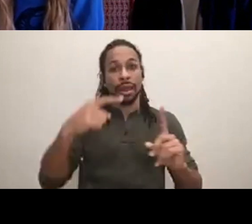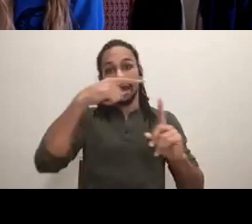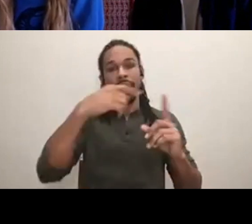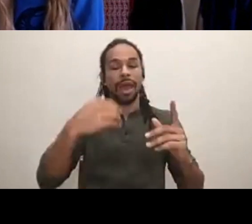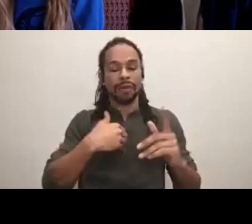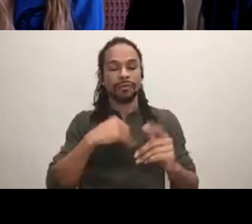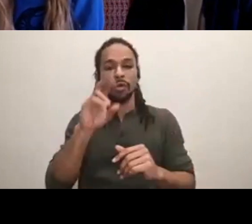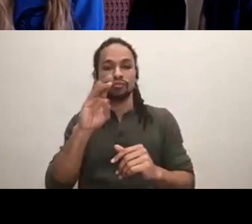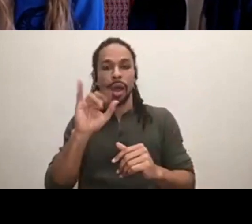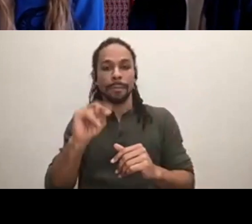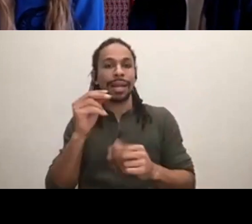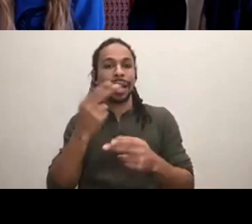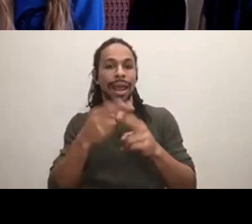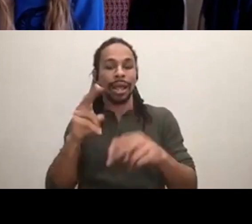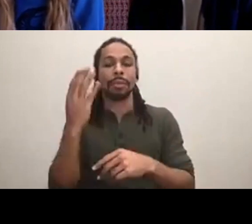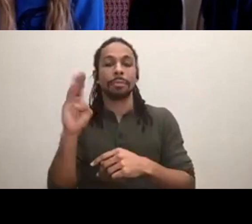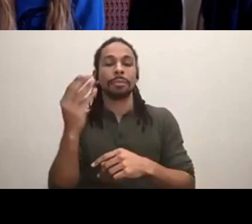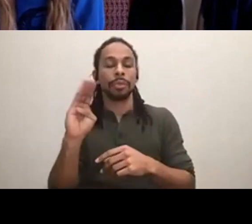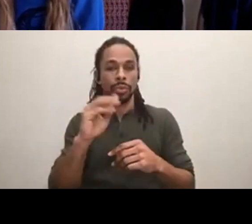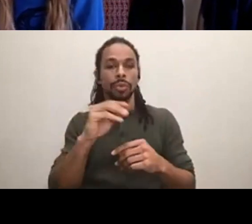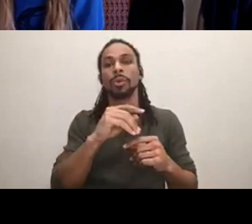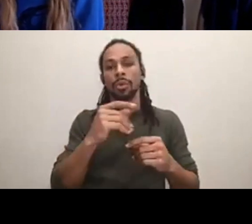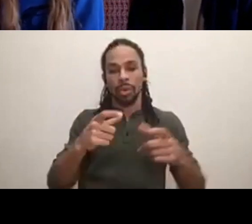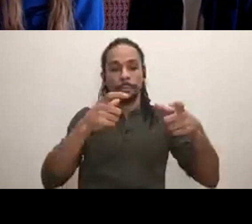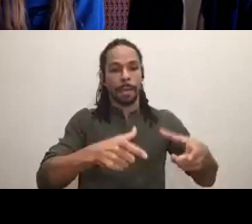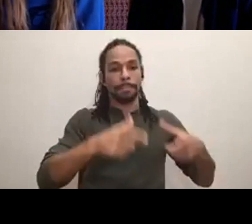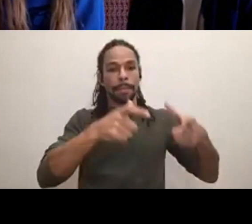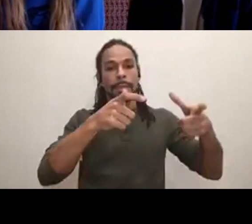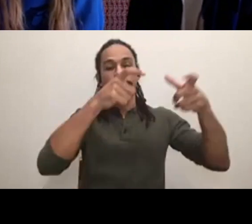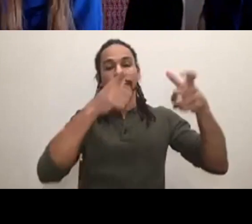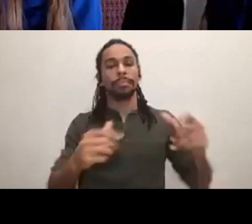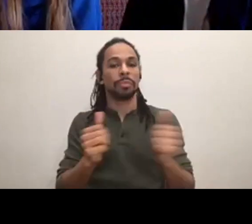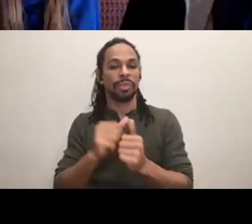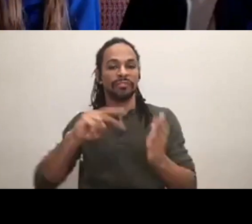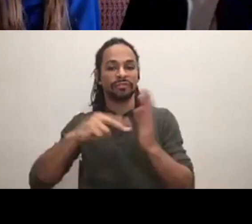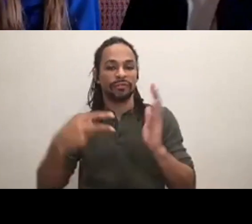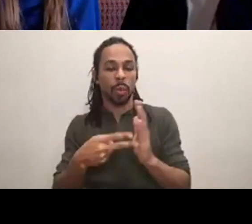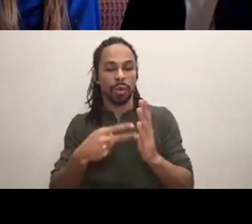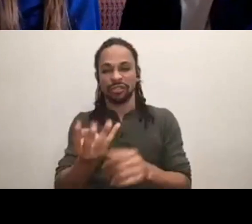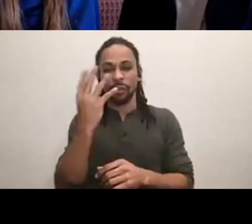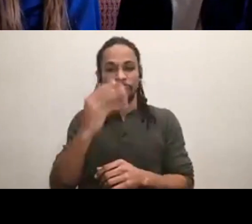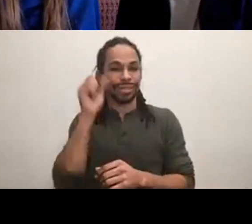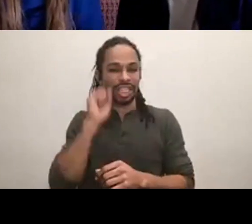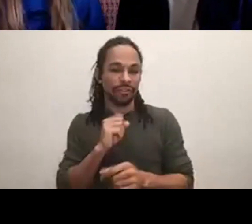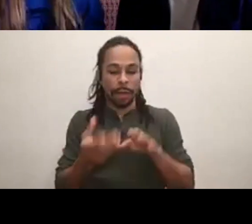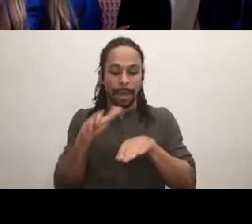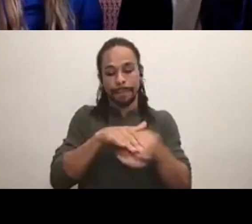are descriptions below each image on the homepage.”And there's a link. We're also going to share